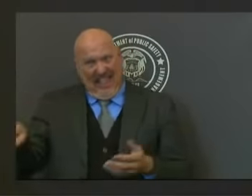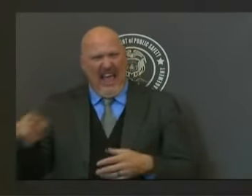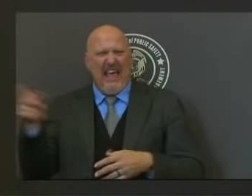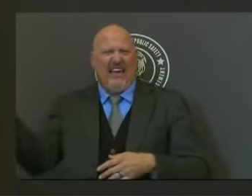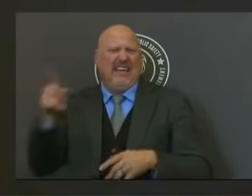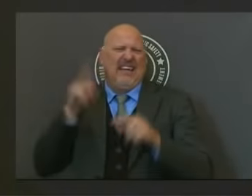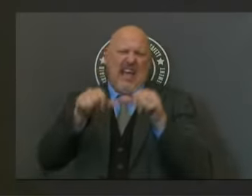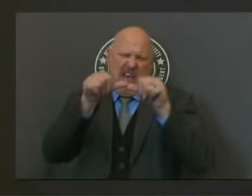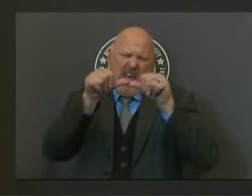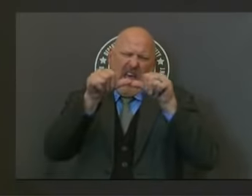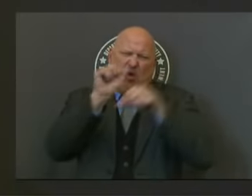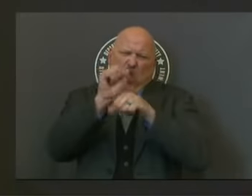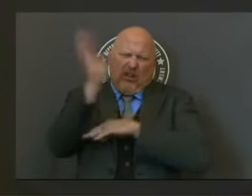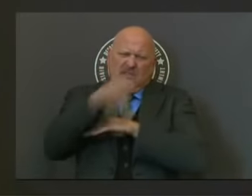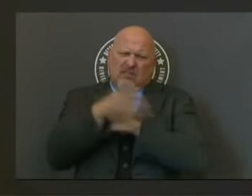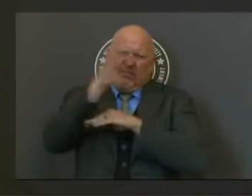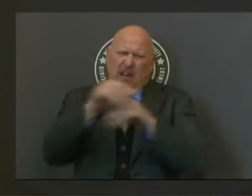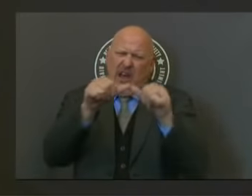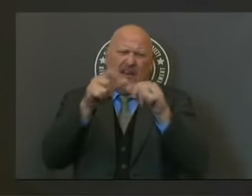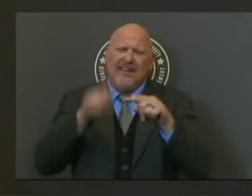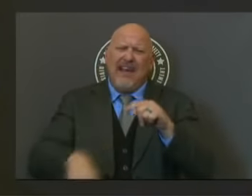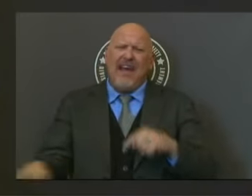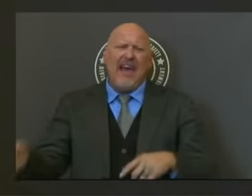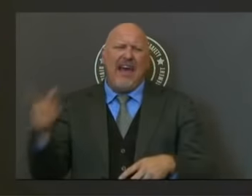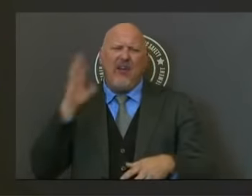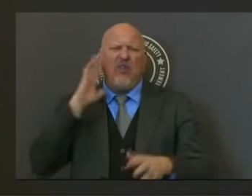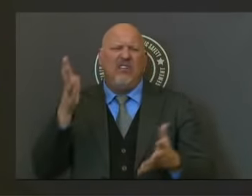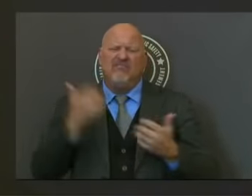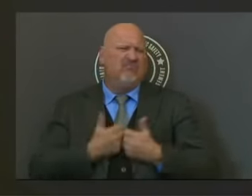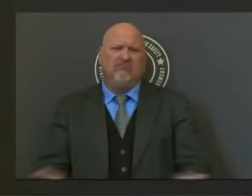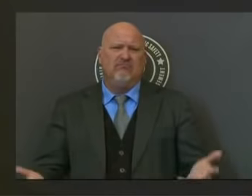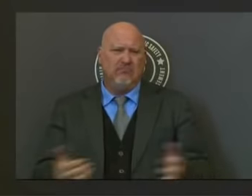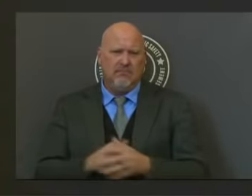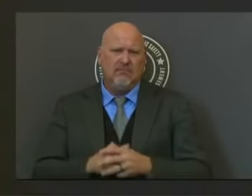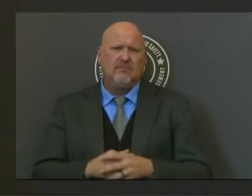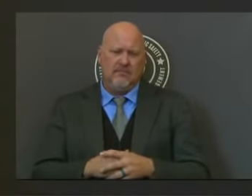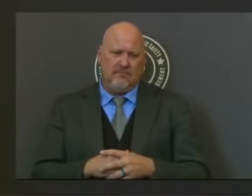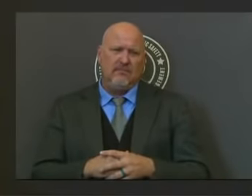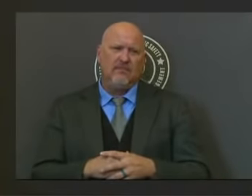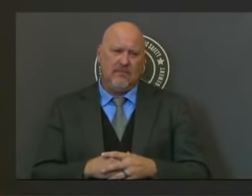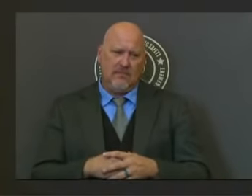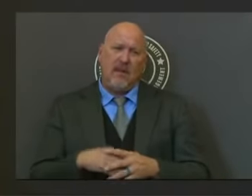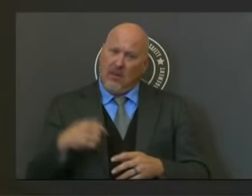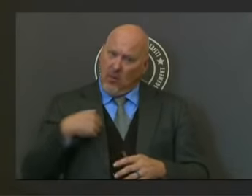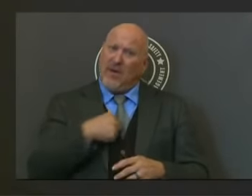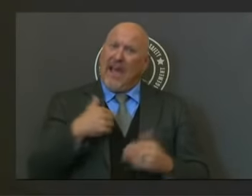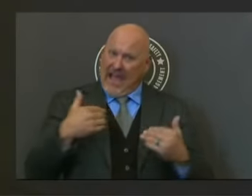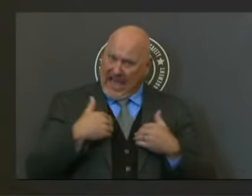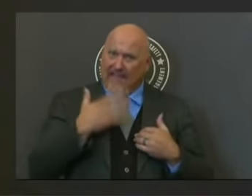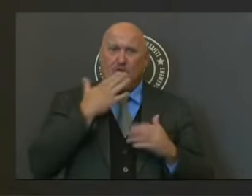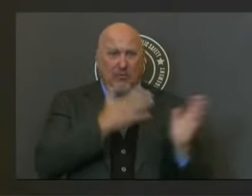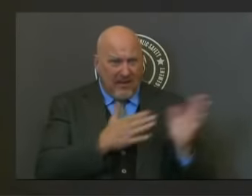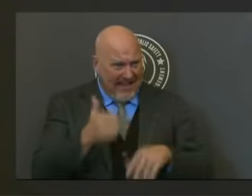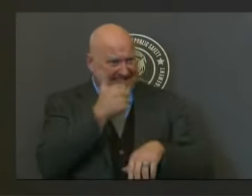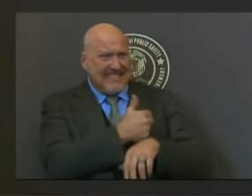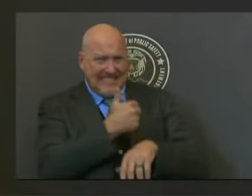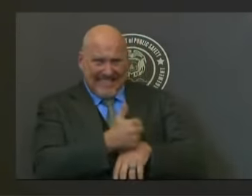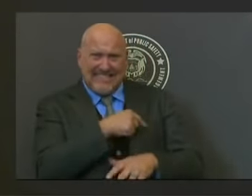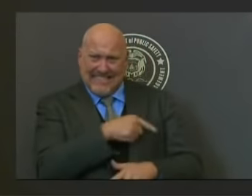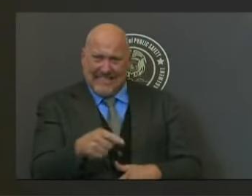we have a good plan in place but it's only as good as how much we're willing to in fact